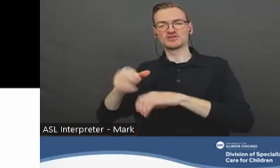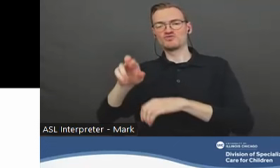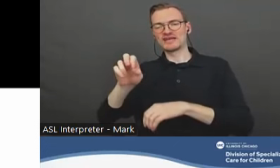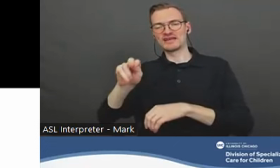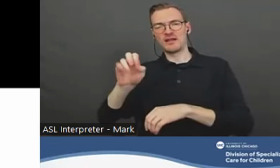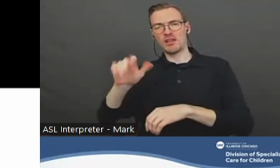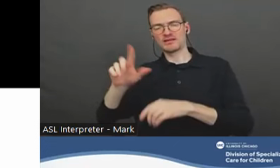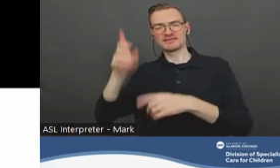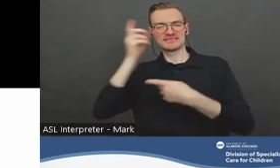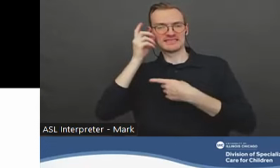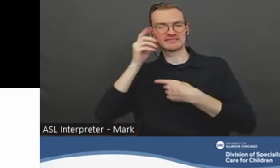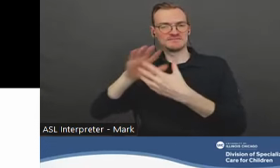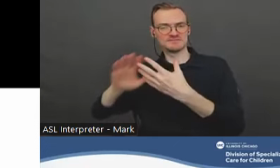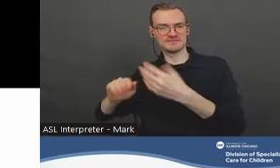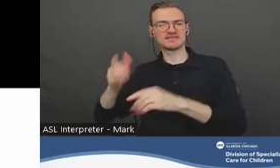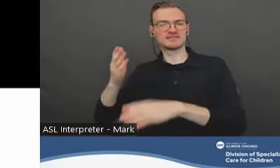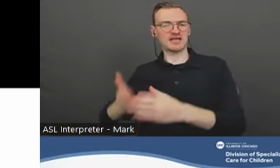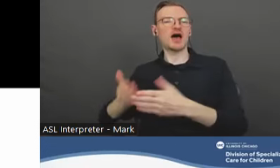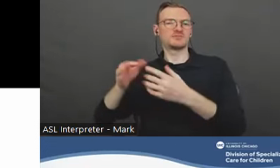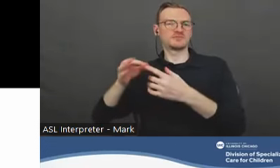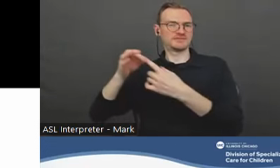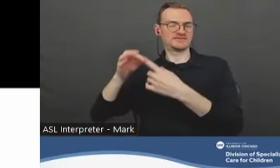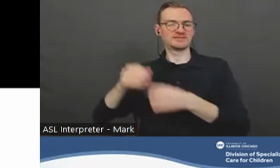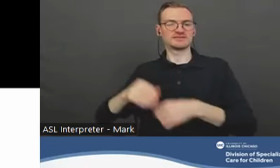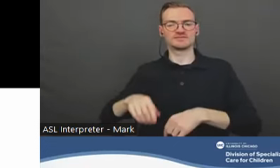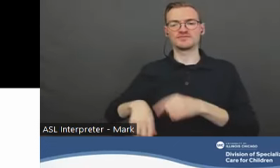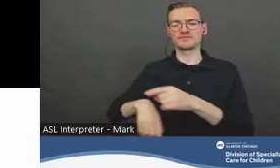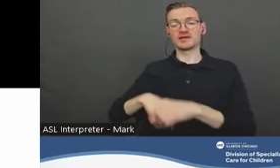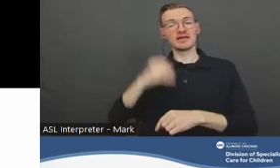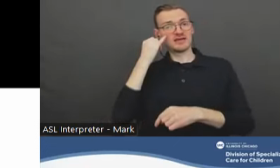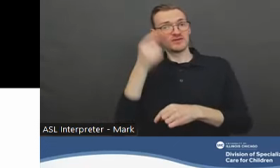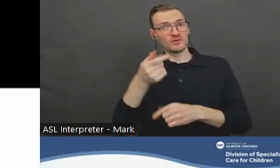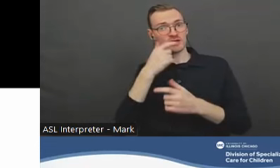can go to the Social Security website we have put the link here for you and you can look at